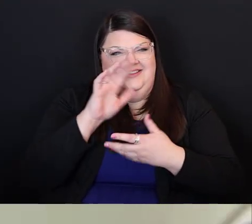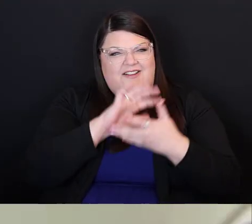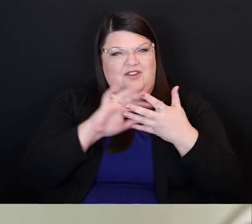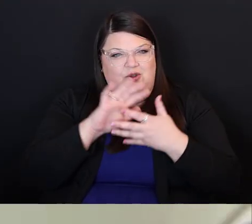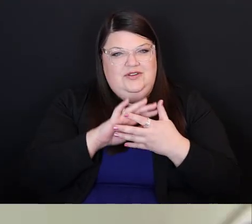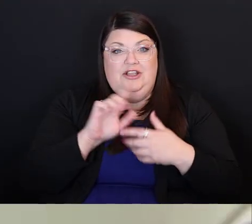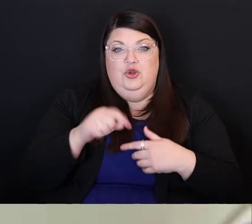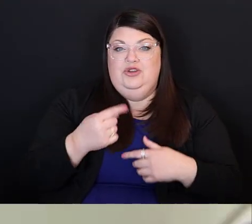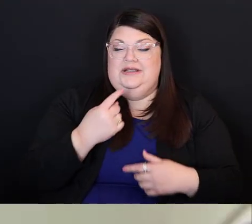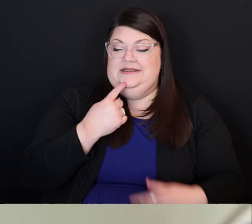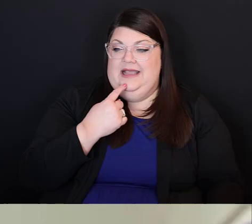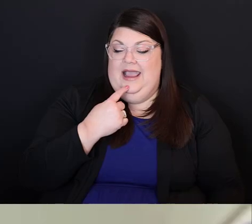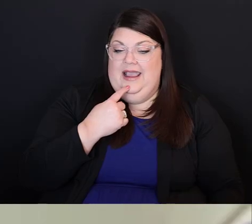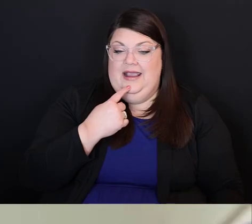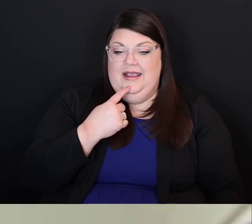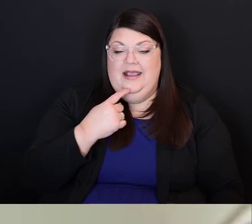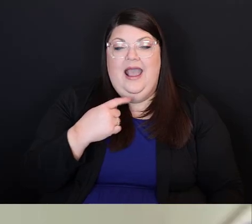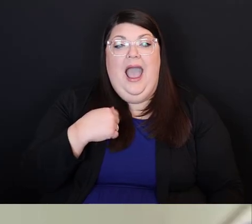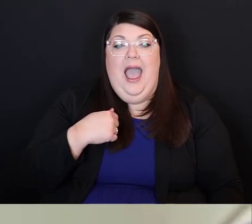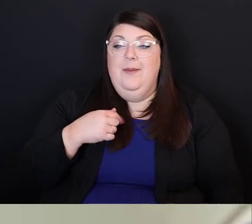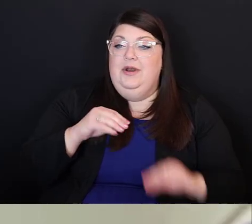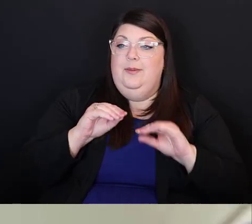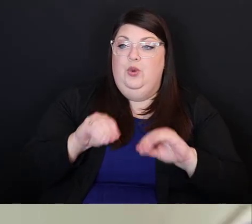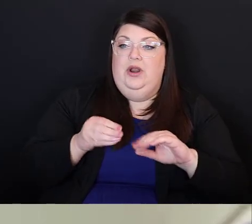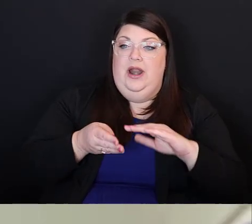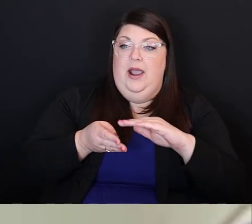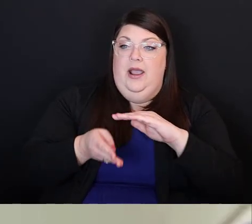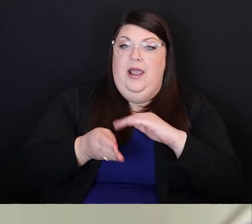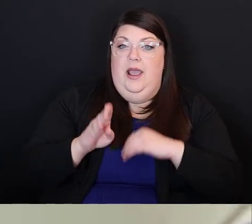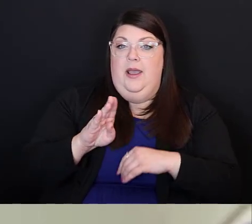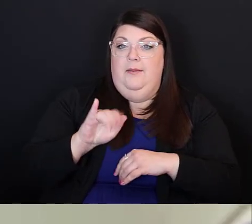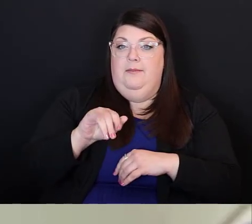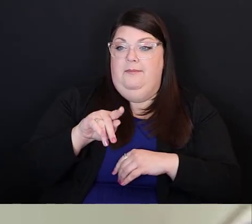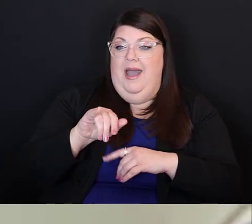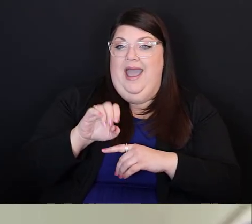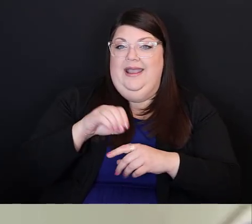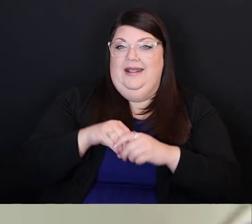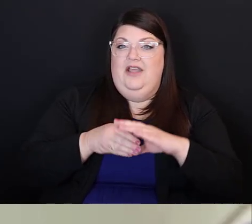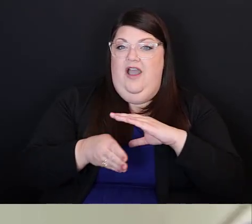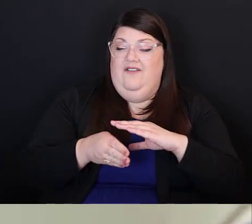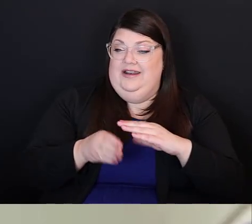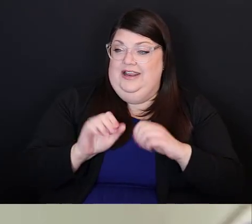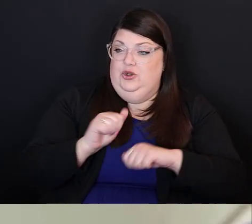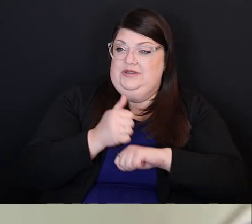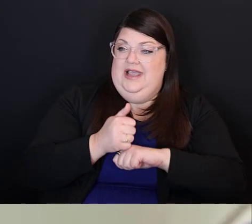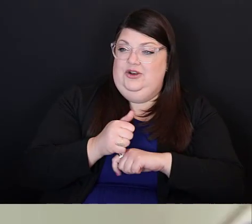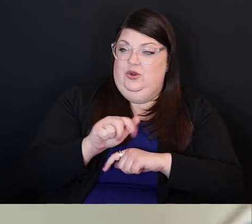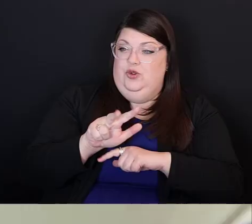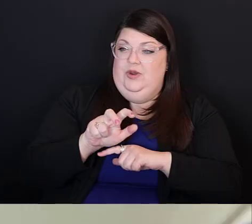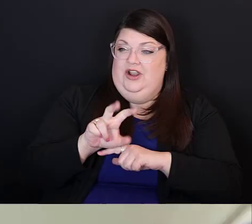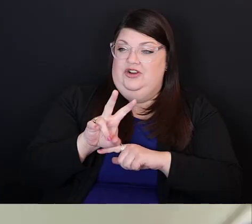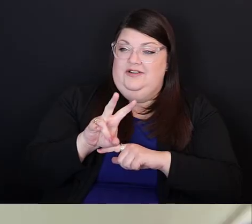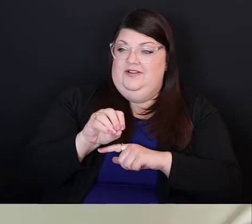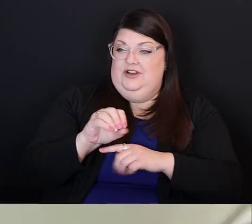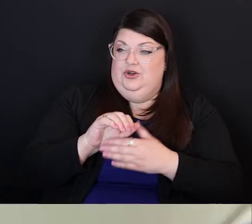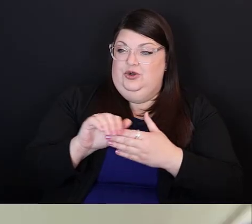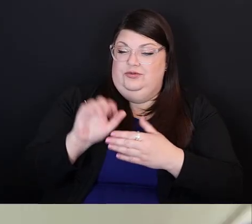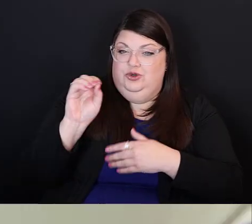You just say I'm going to put a pie in the oven. Can you set it to 300°? Or if you have a robotic vacuum and use you,